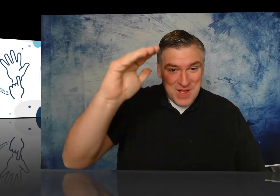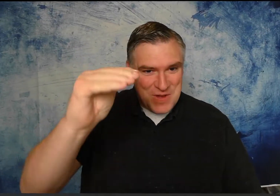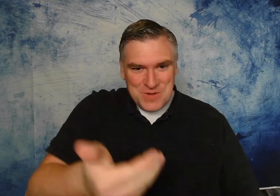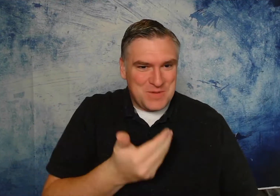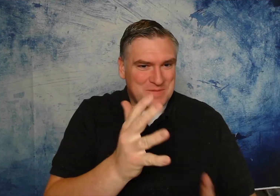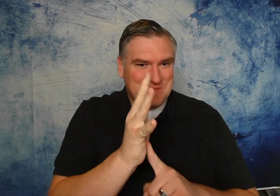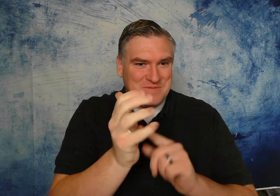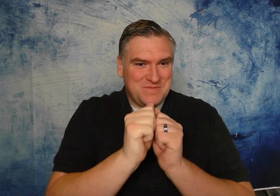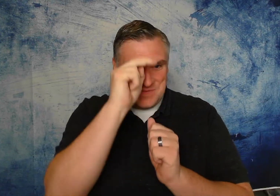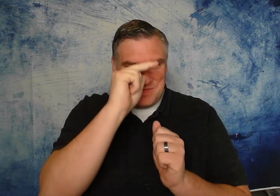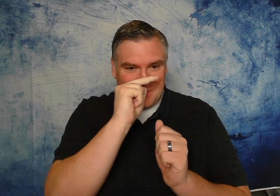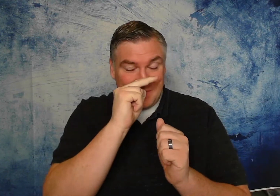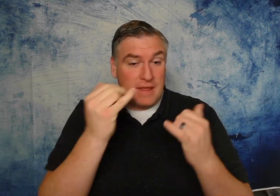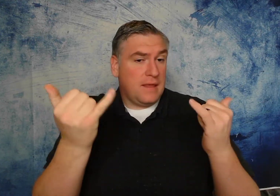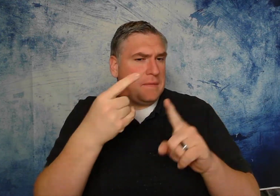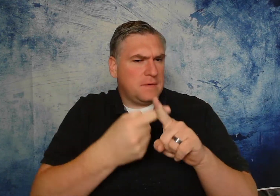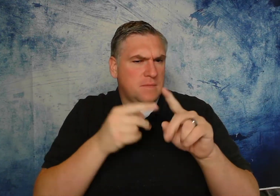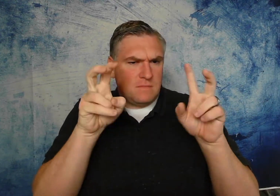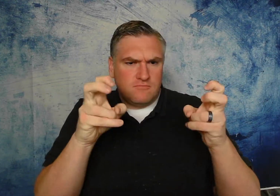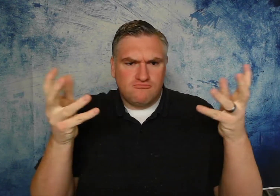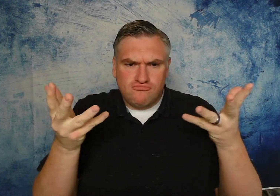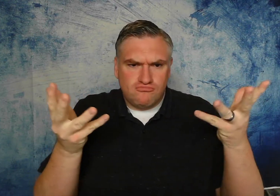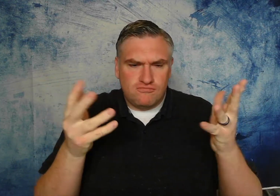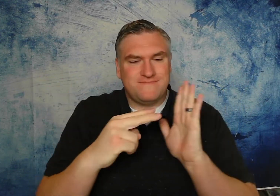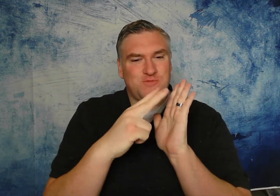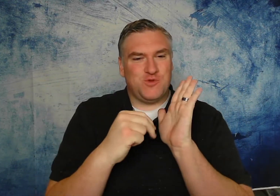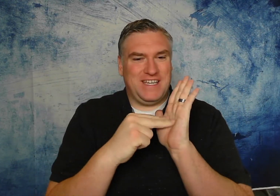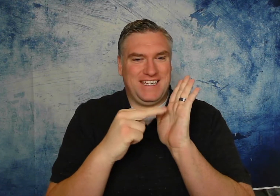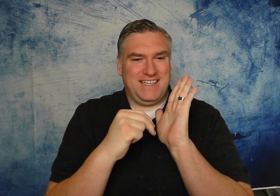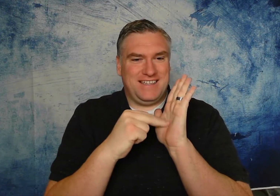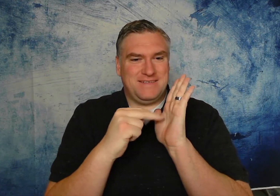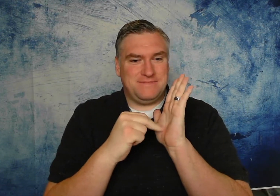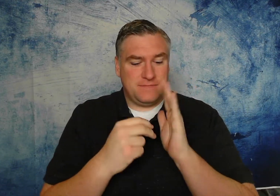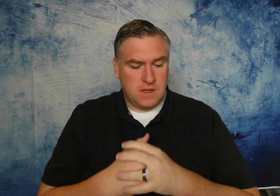Hello and welcome to Five Minutes with Nate! This month's topic is reading.